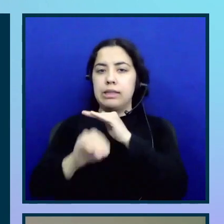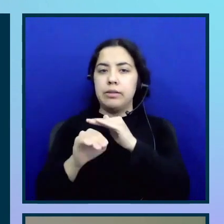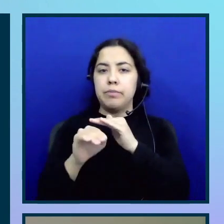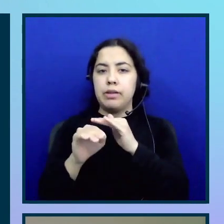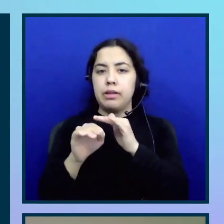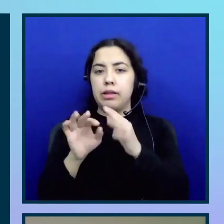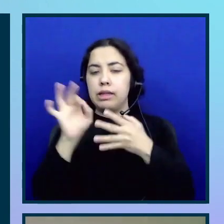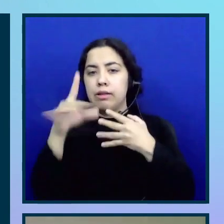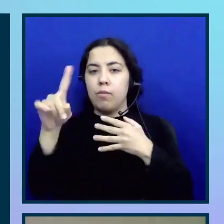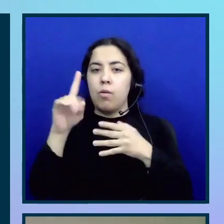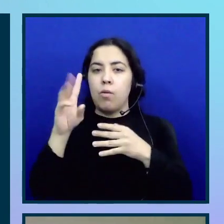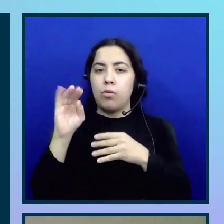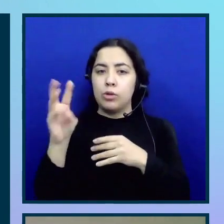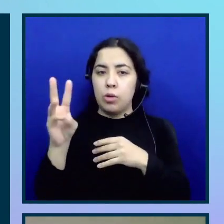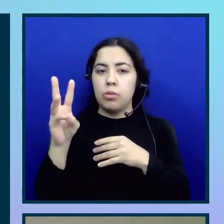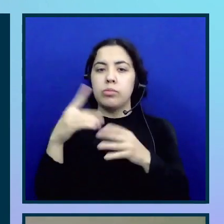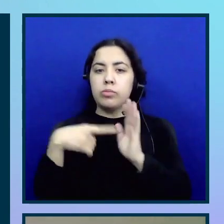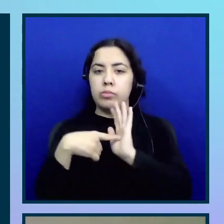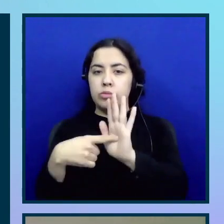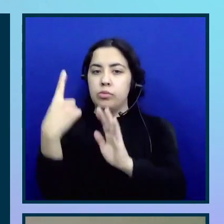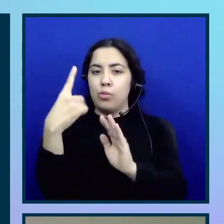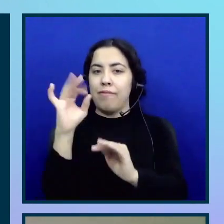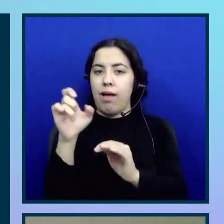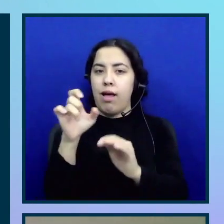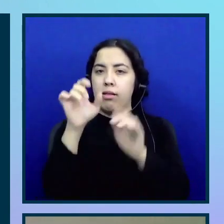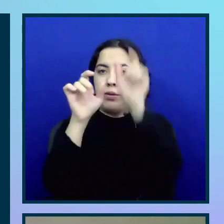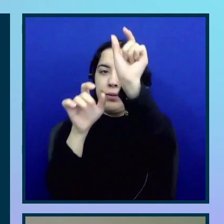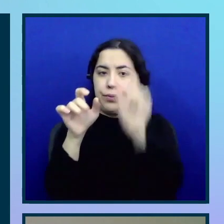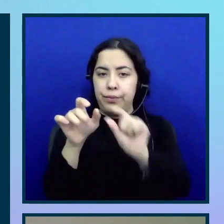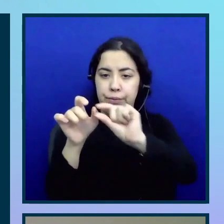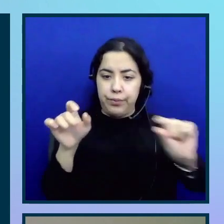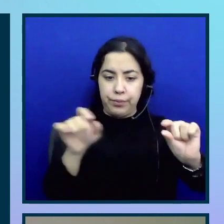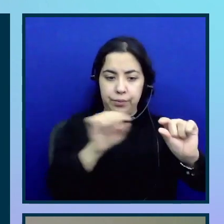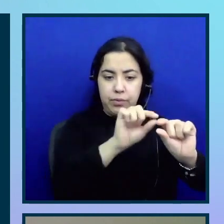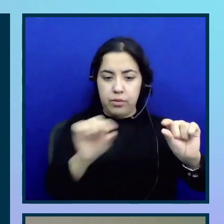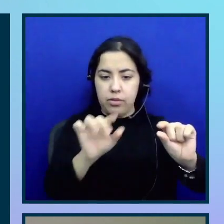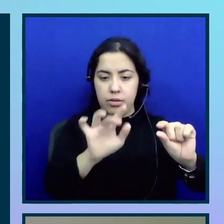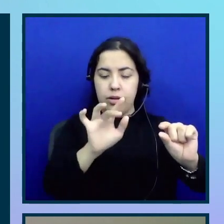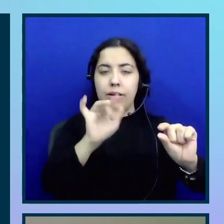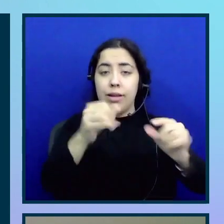and it's showing a single file that is selected and highlighted, that is a list item, and it has a list item semantics,